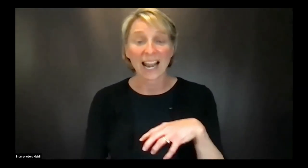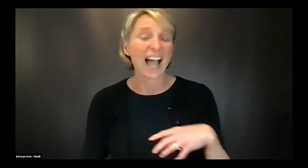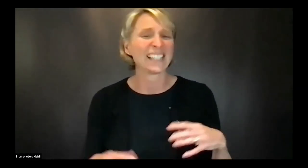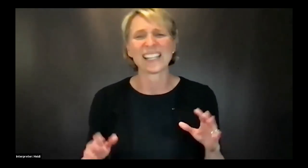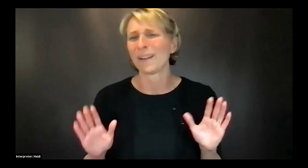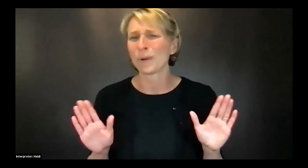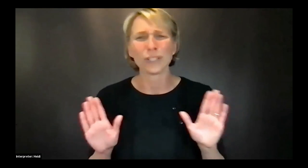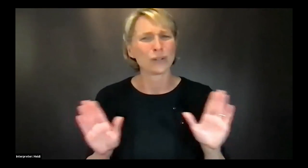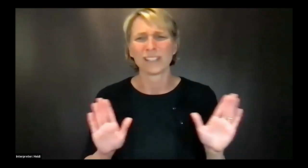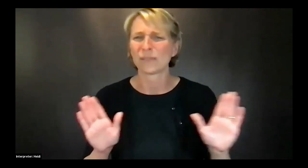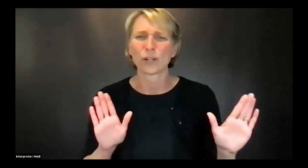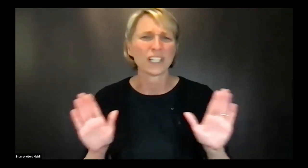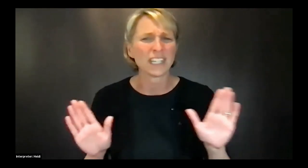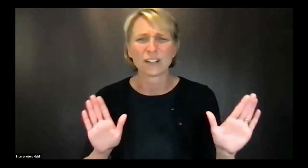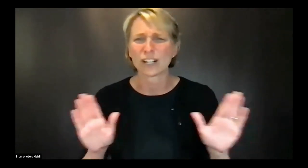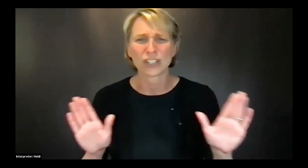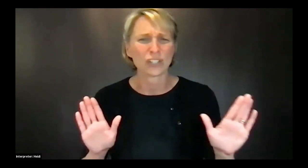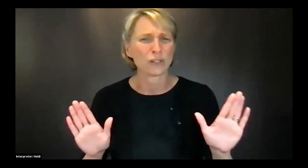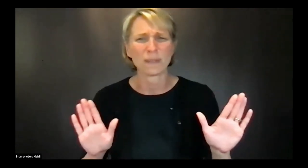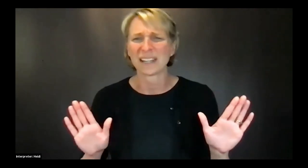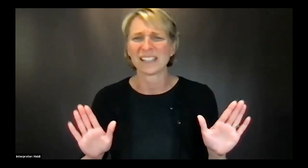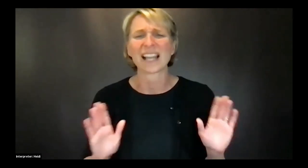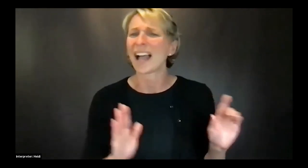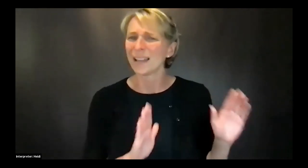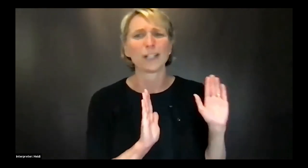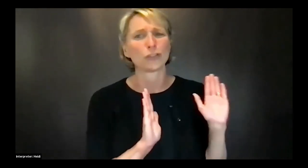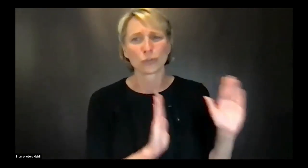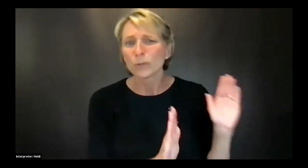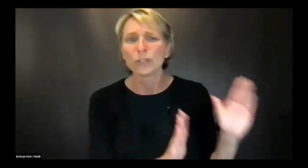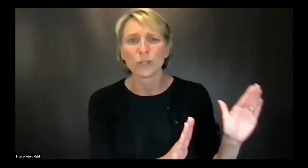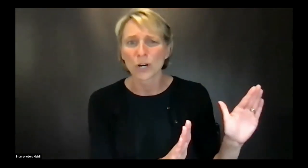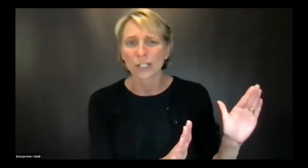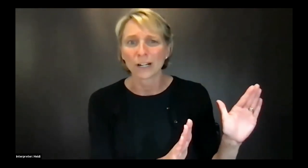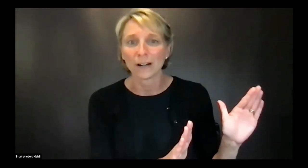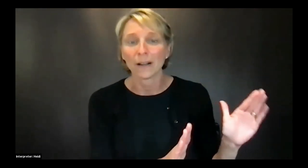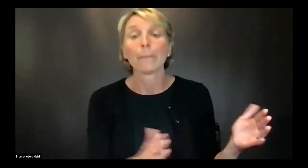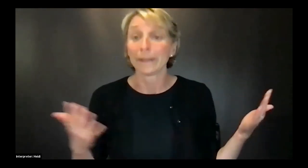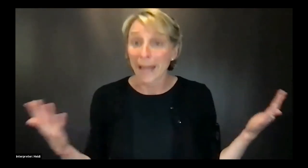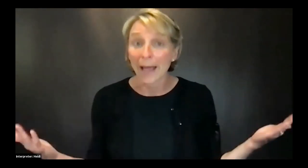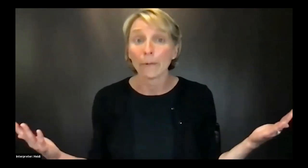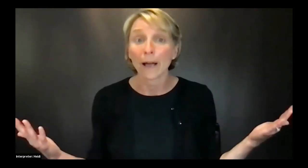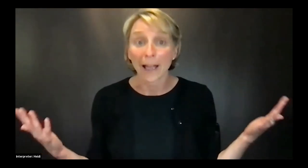I said I'm only doing this for a year or two because I am a true New Yorker, but now I've